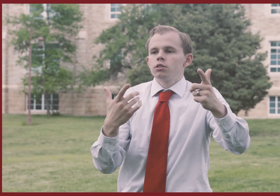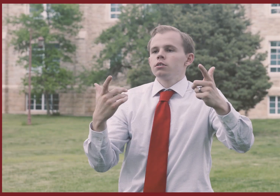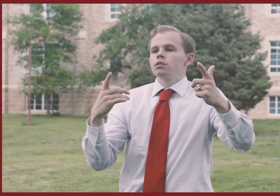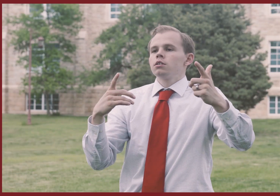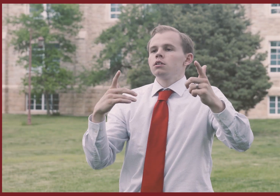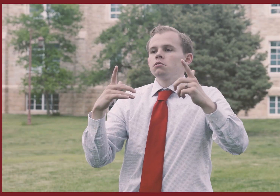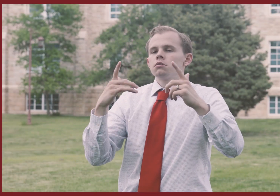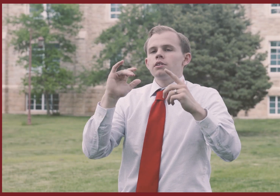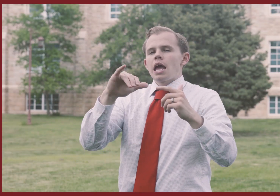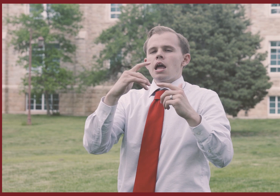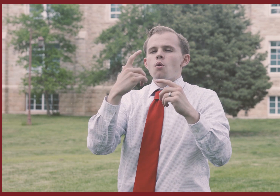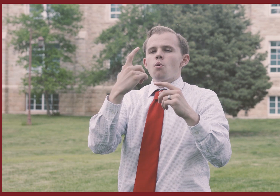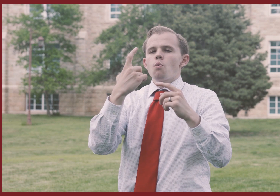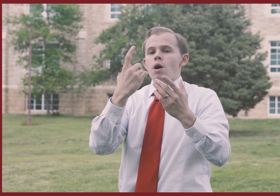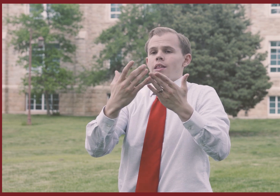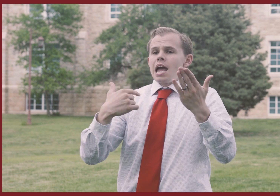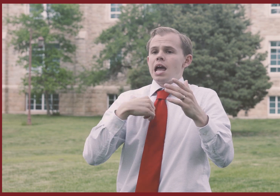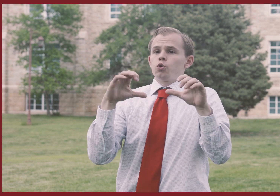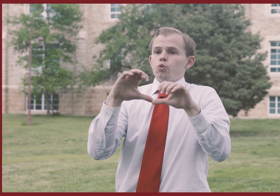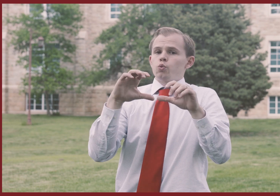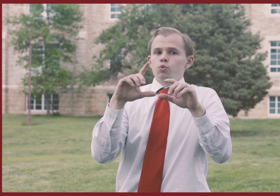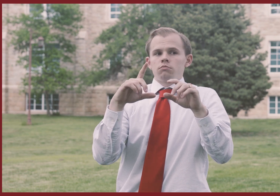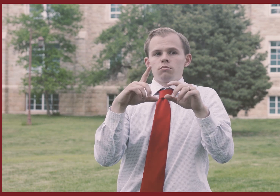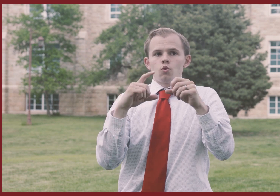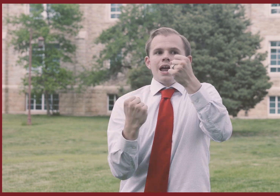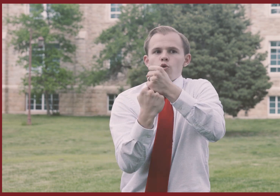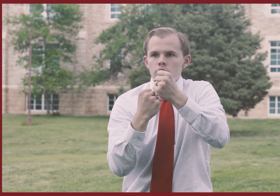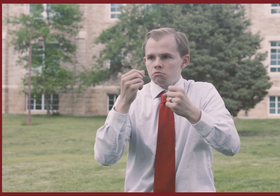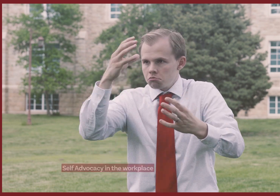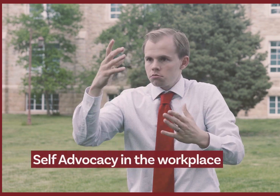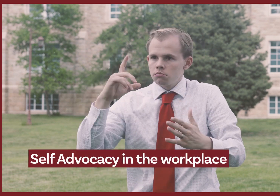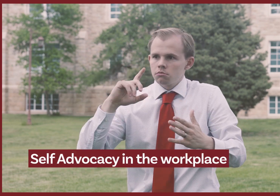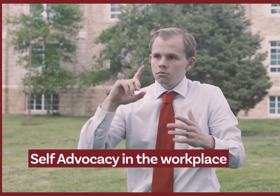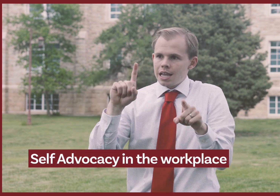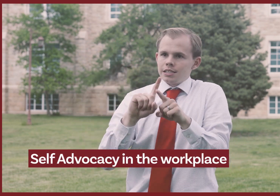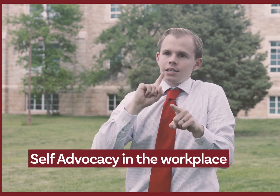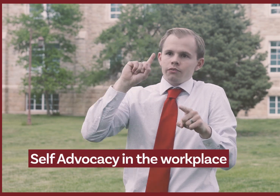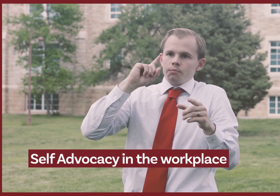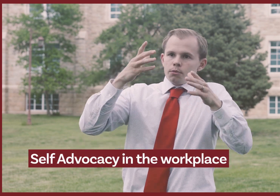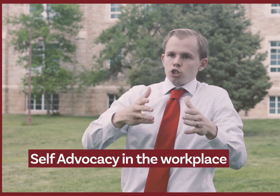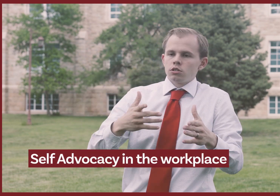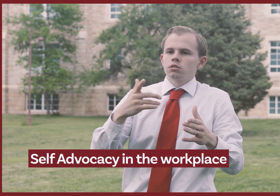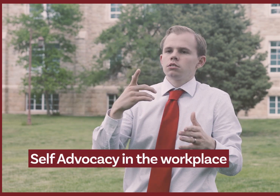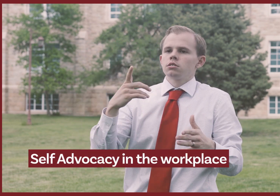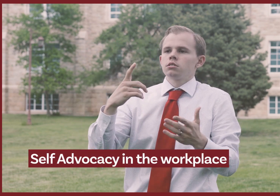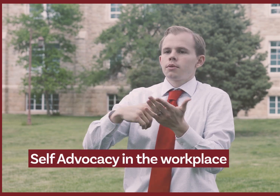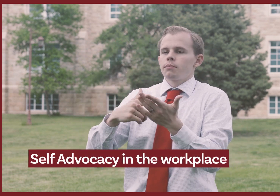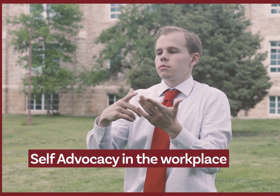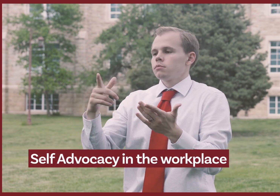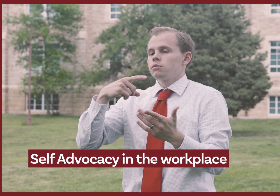have an interpreter and that's one area that I really have to advocate for myself as a Deaf person.